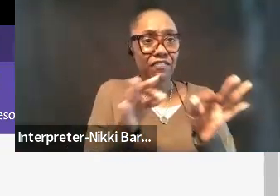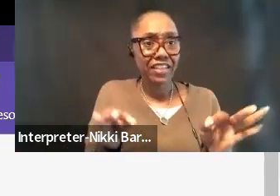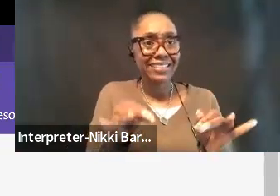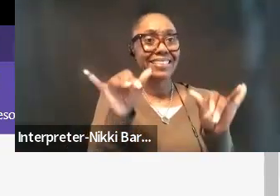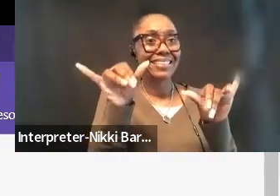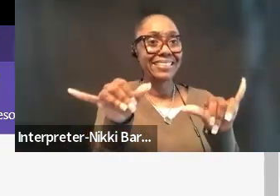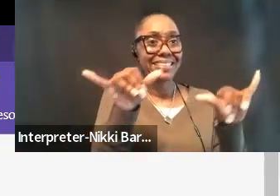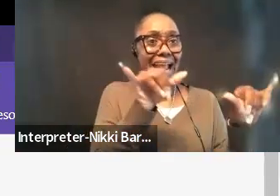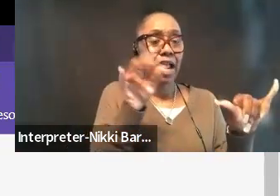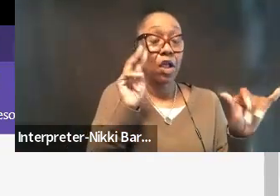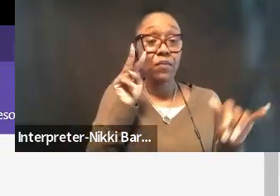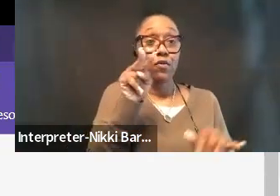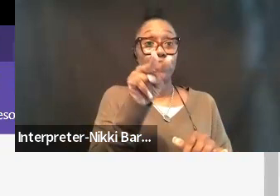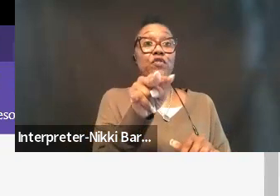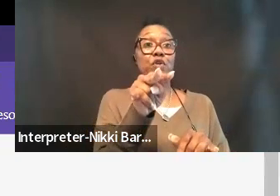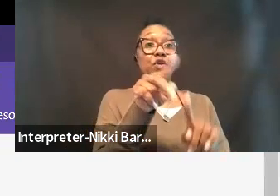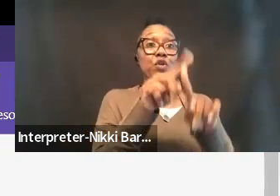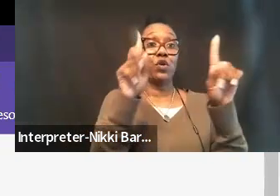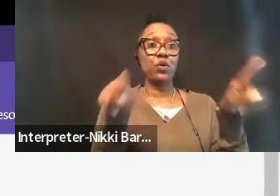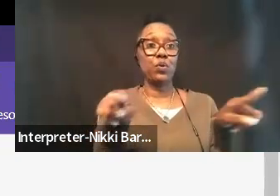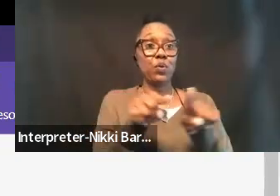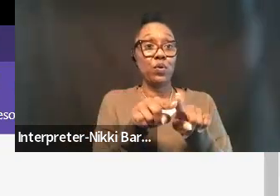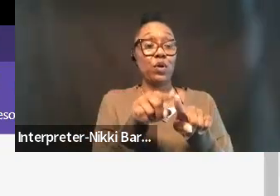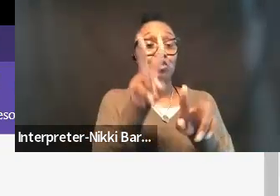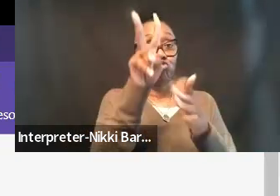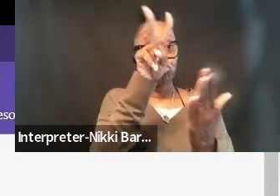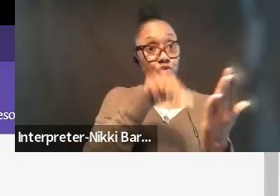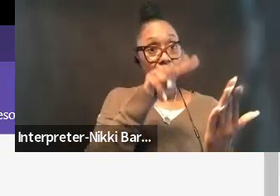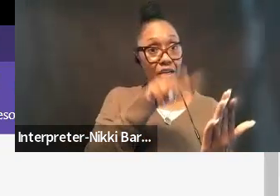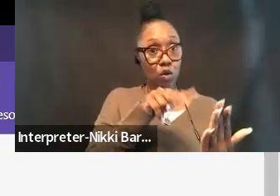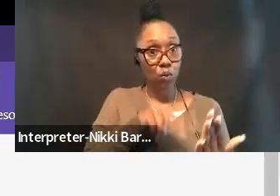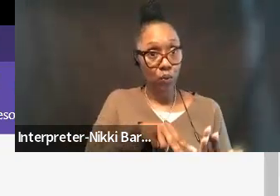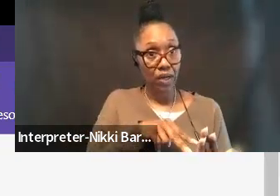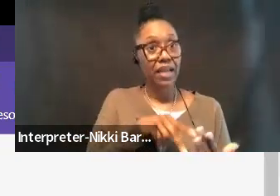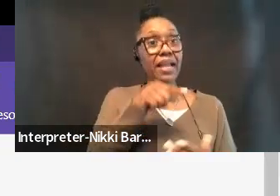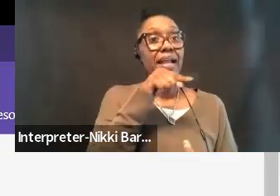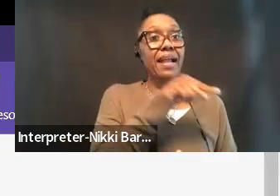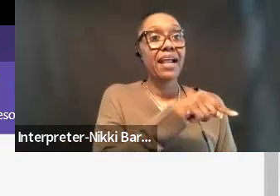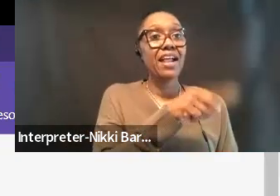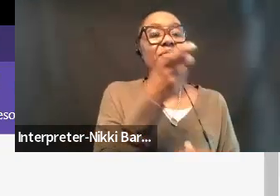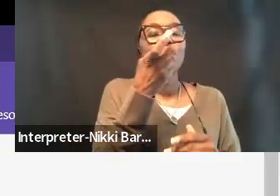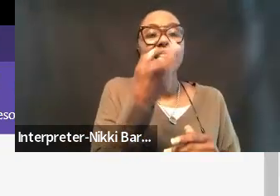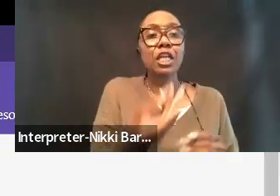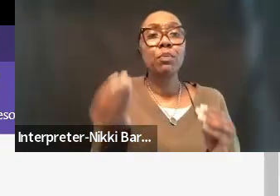So, you're still exposing that student to that content. You're just giving them a little.